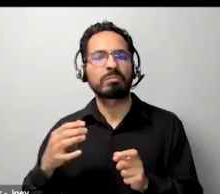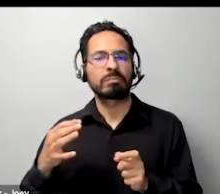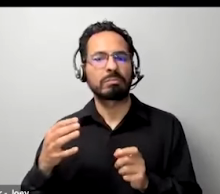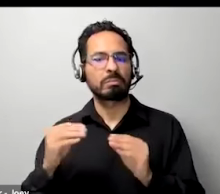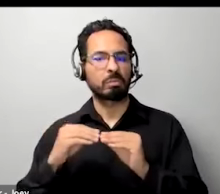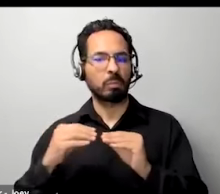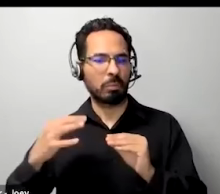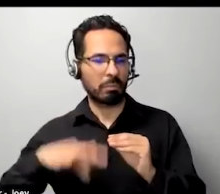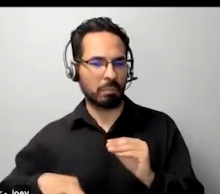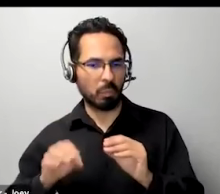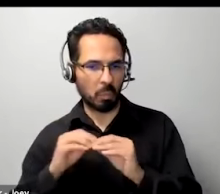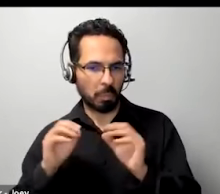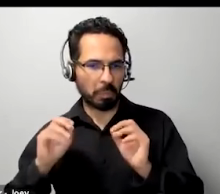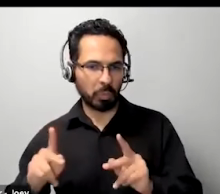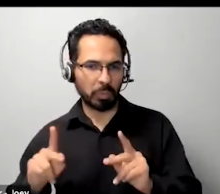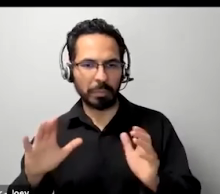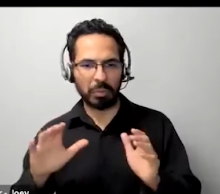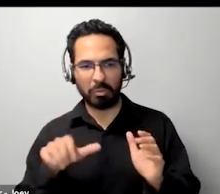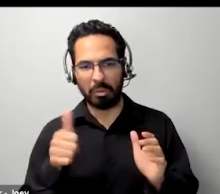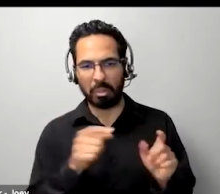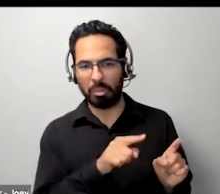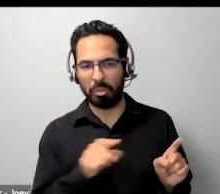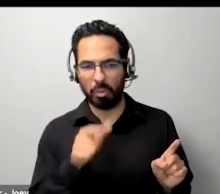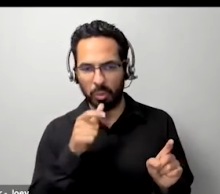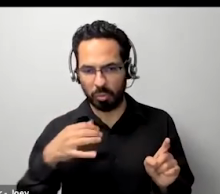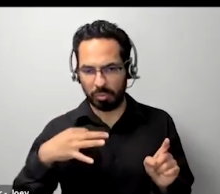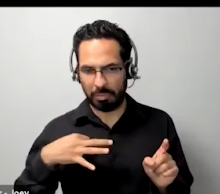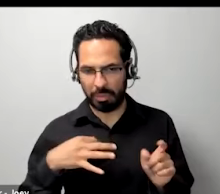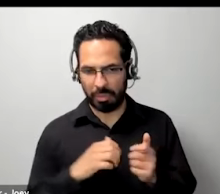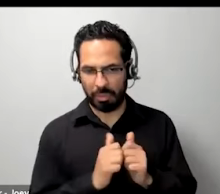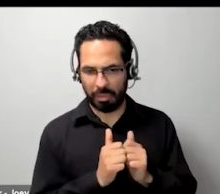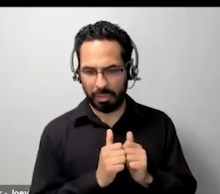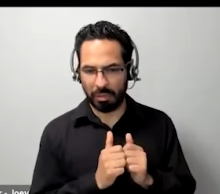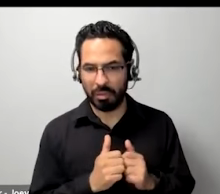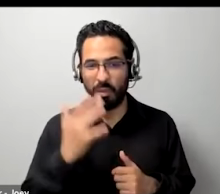because pretty much everybody is caring about accessibility now.